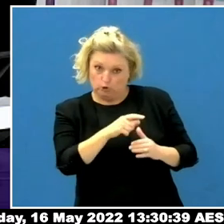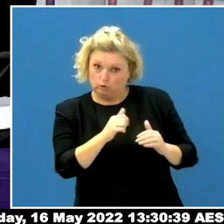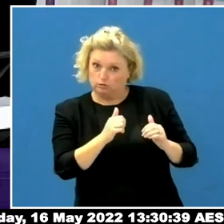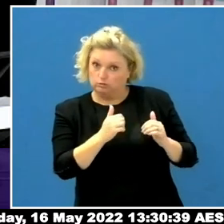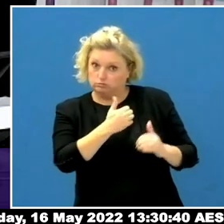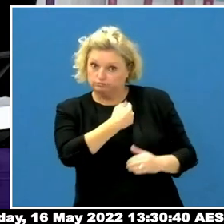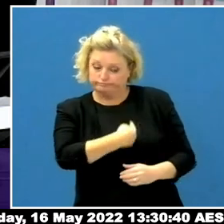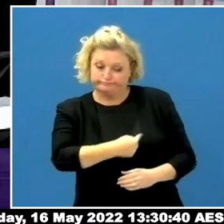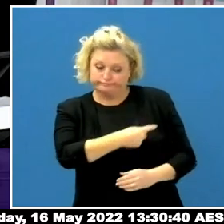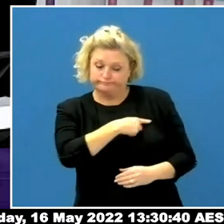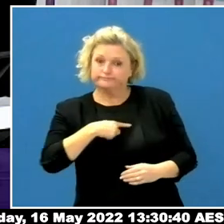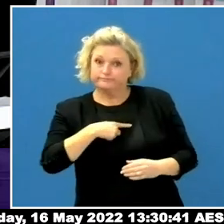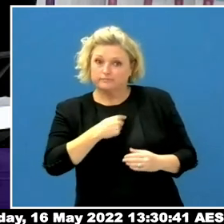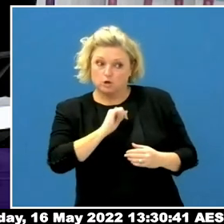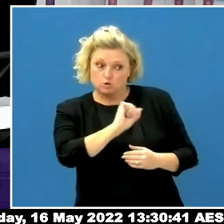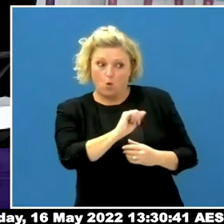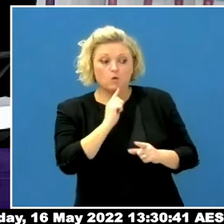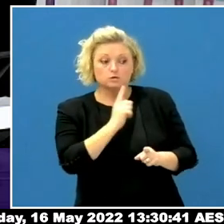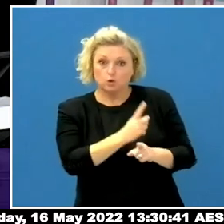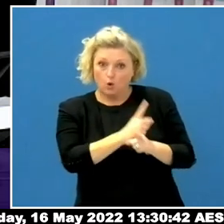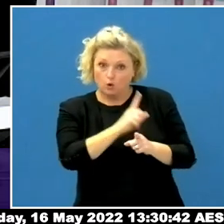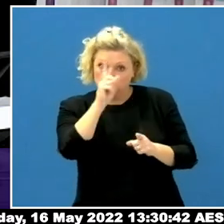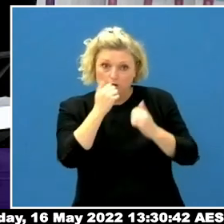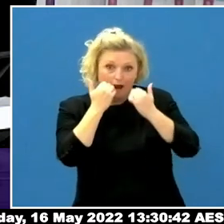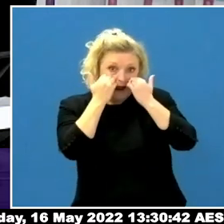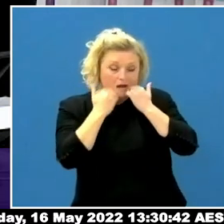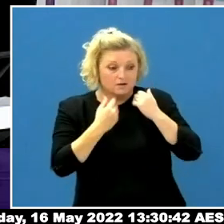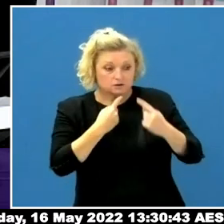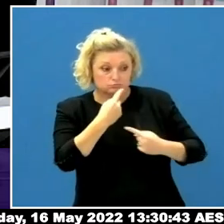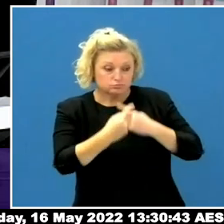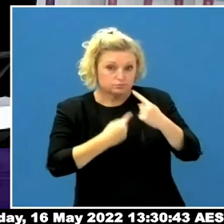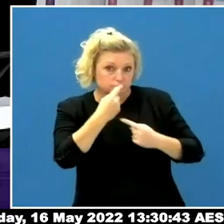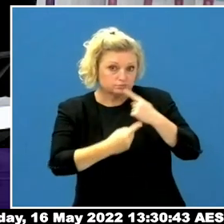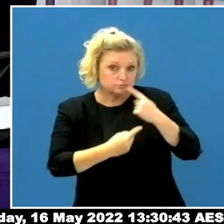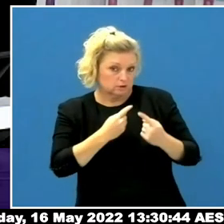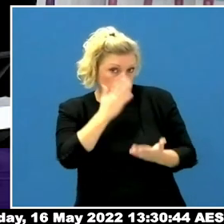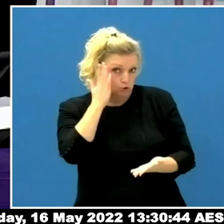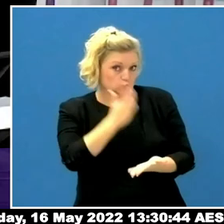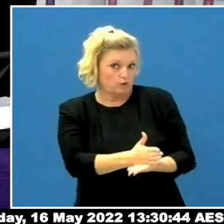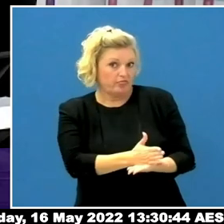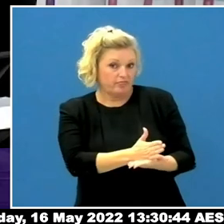Thank you very much.